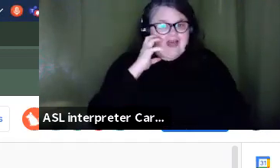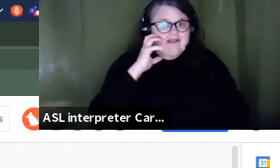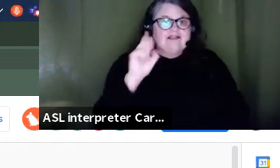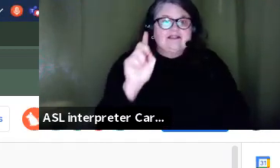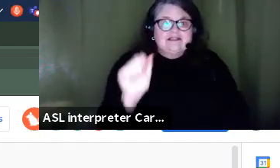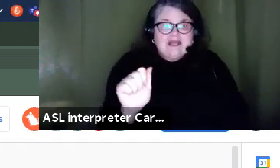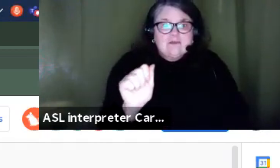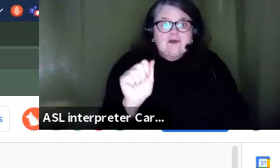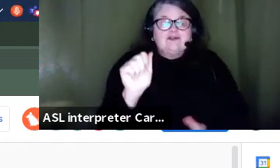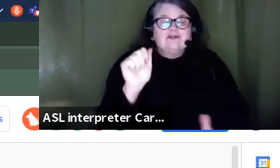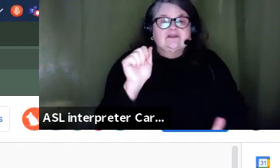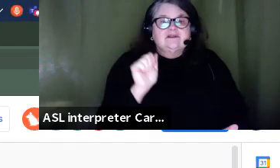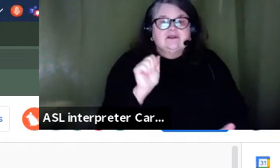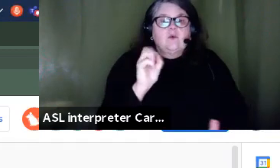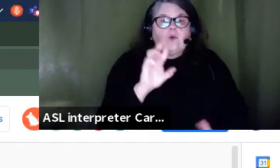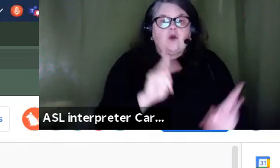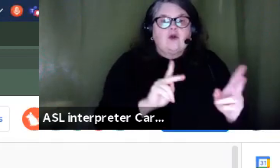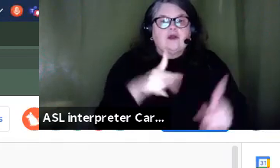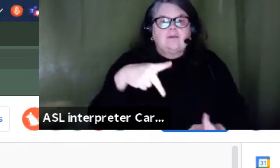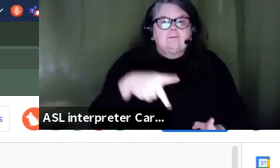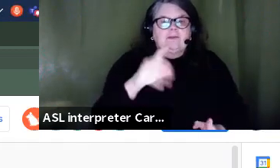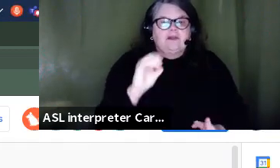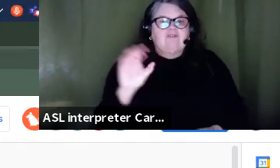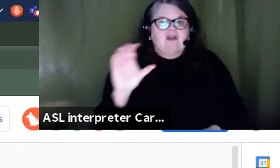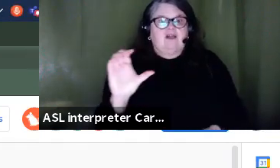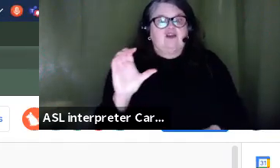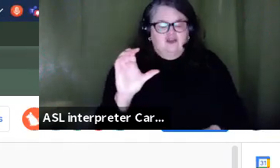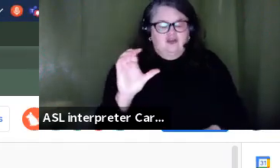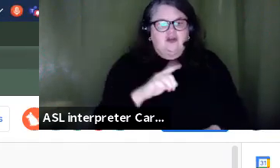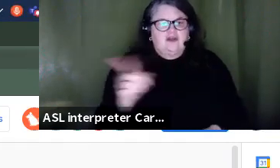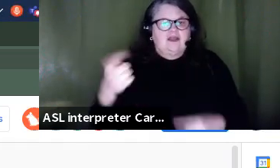survey to basically ask for stories and statistics of